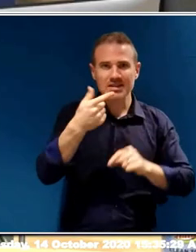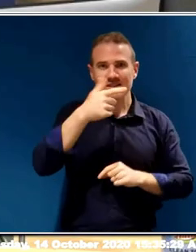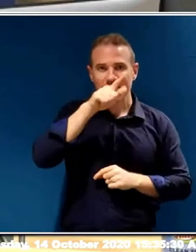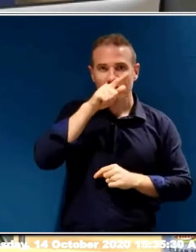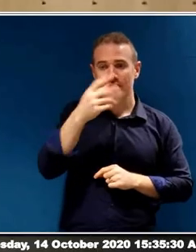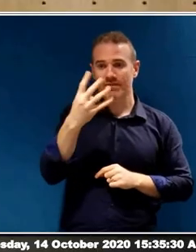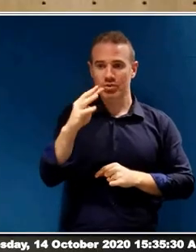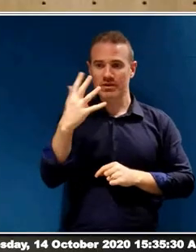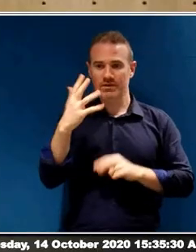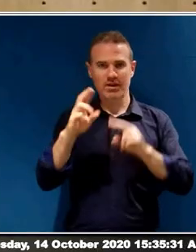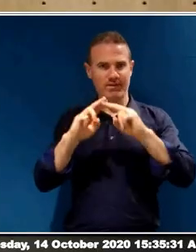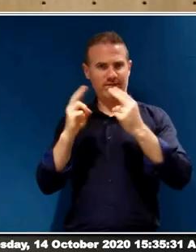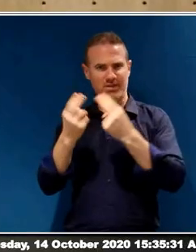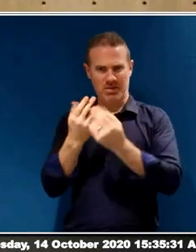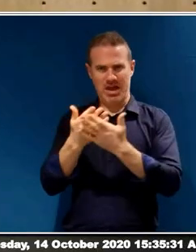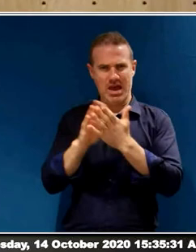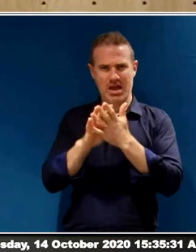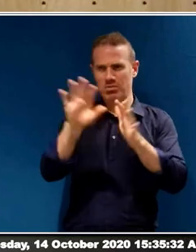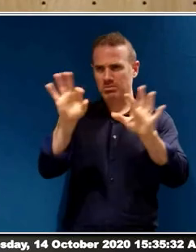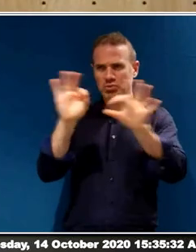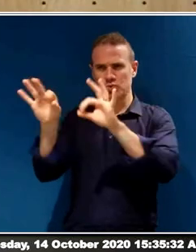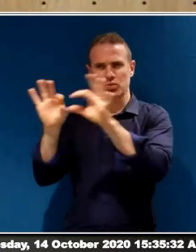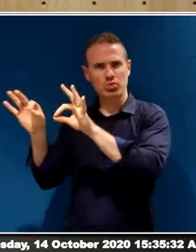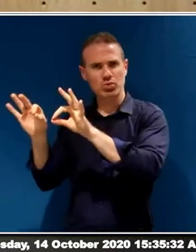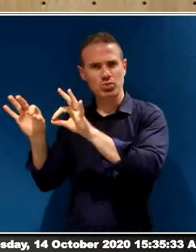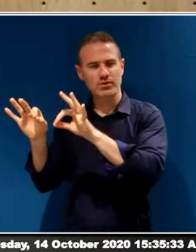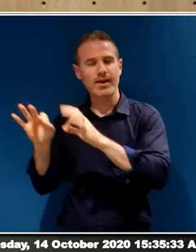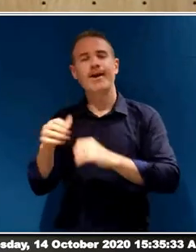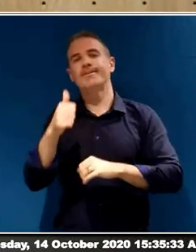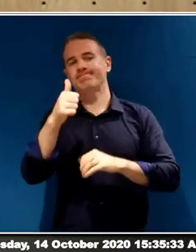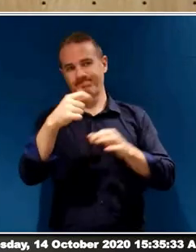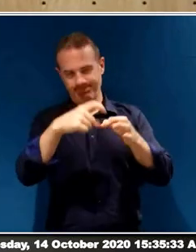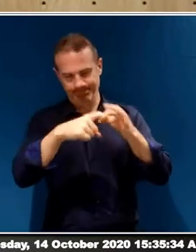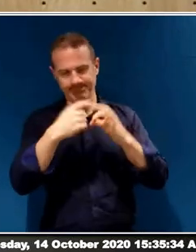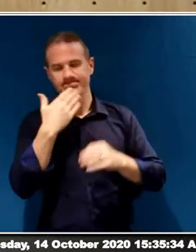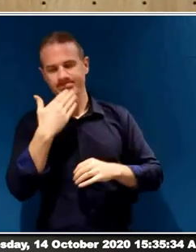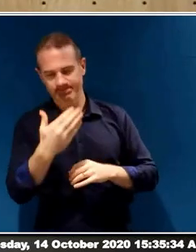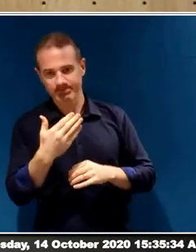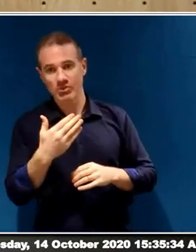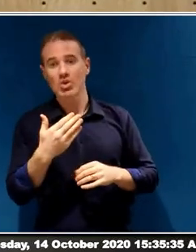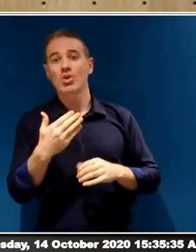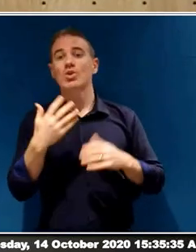We created a survey which we initially piloted with a set of families which